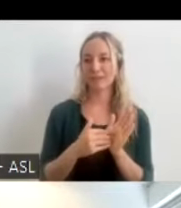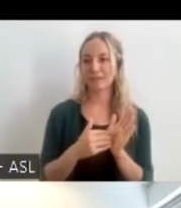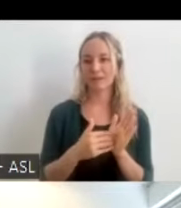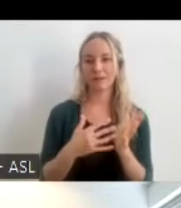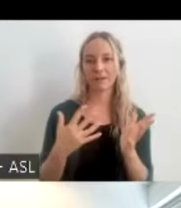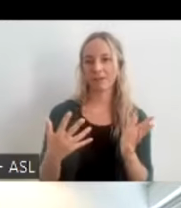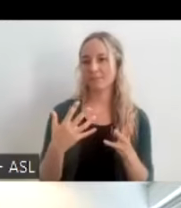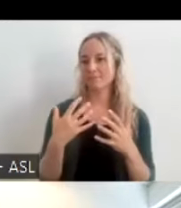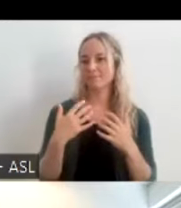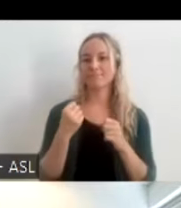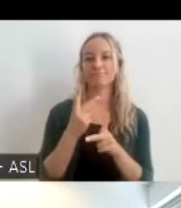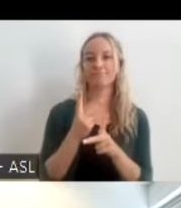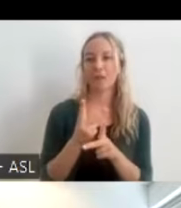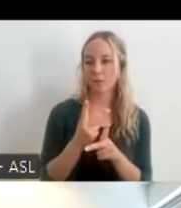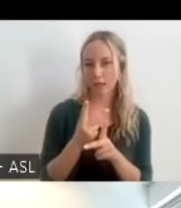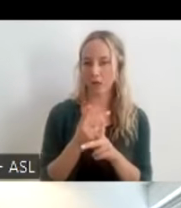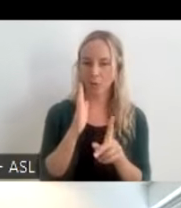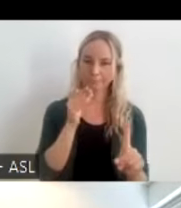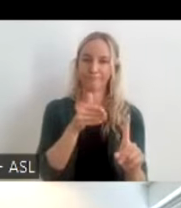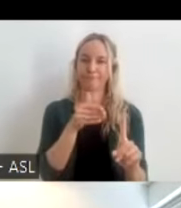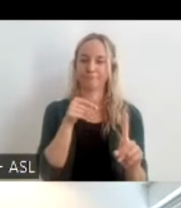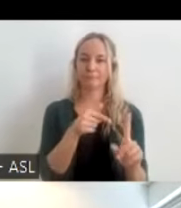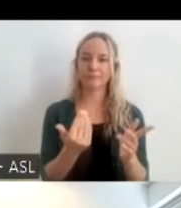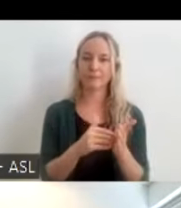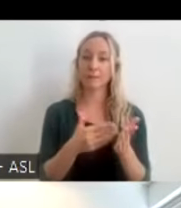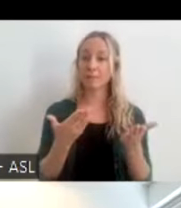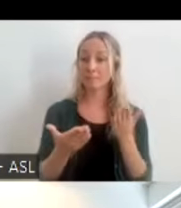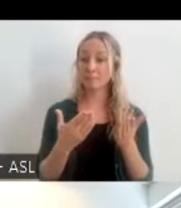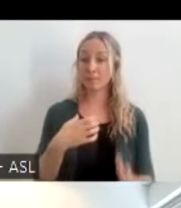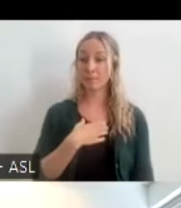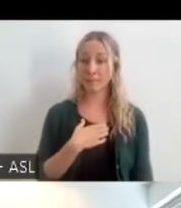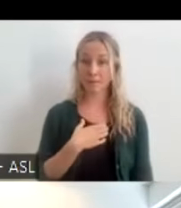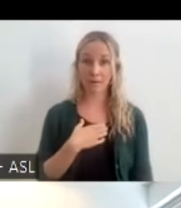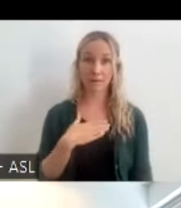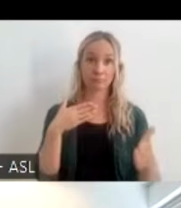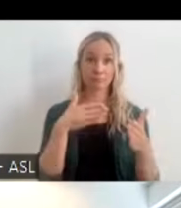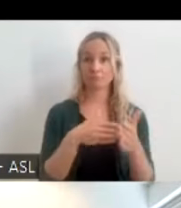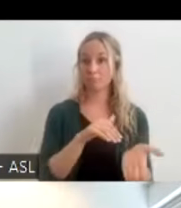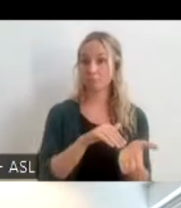a doctor's office, And somebody who needed a sign language interpreter contacts